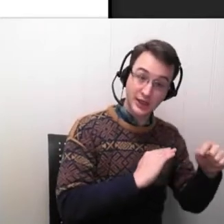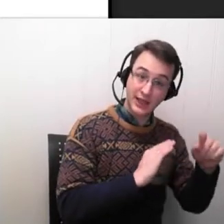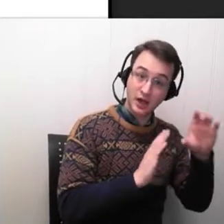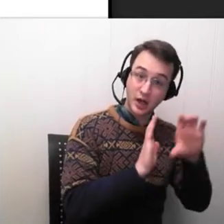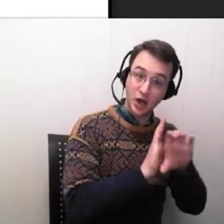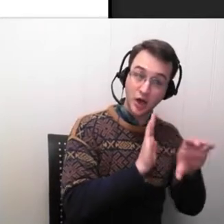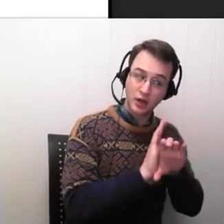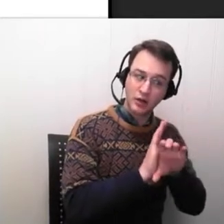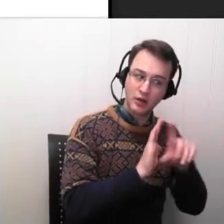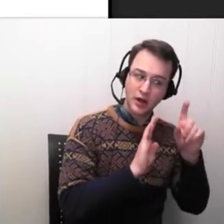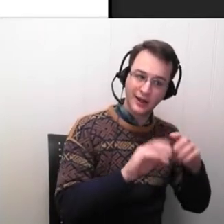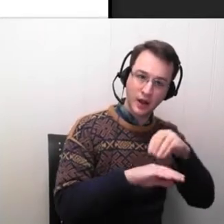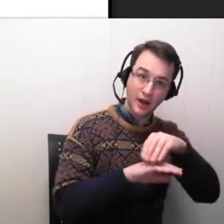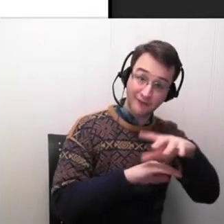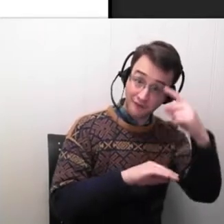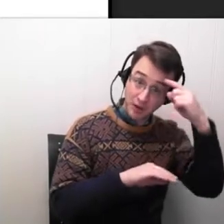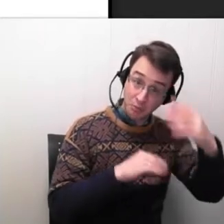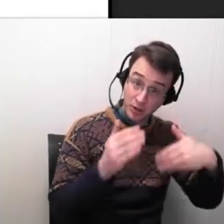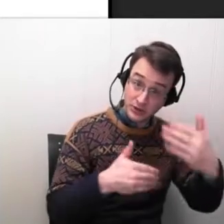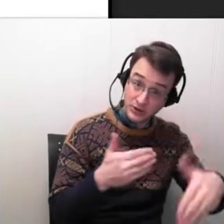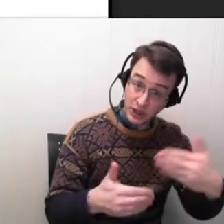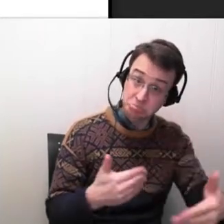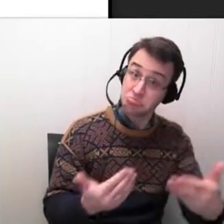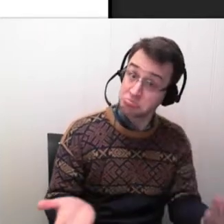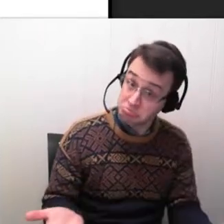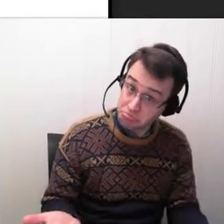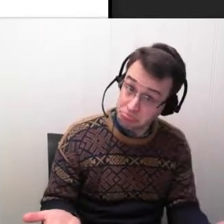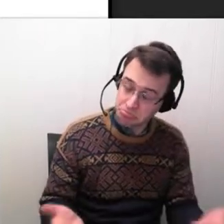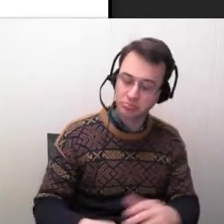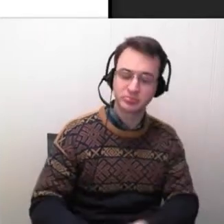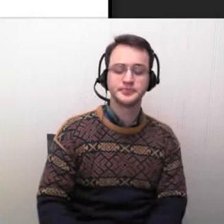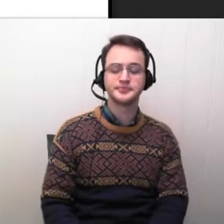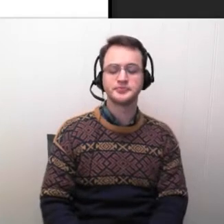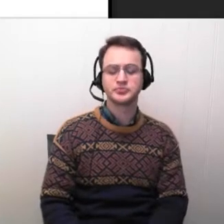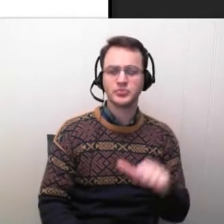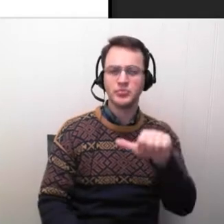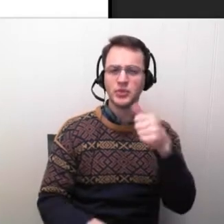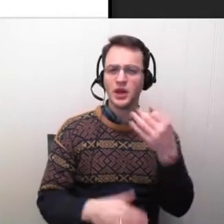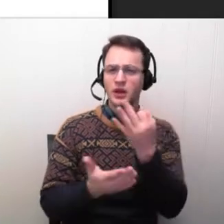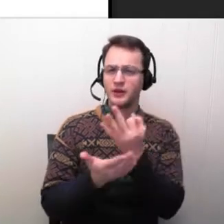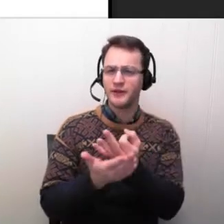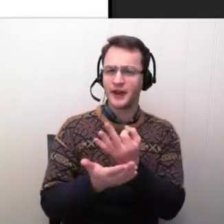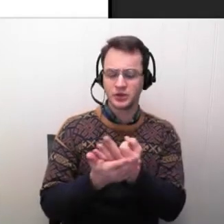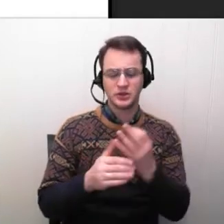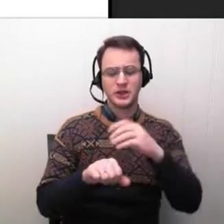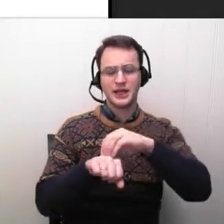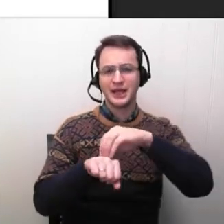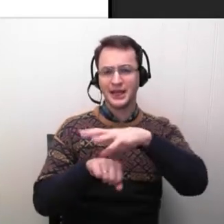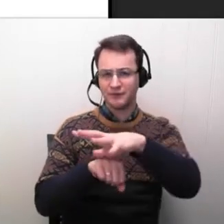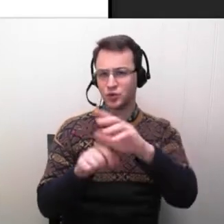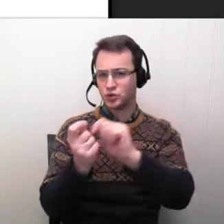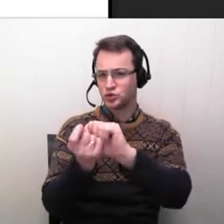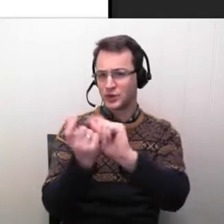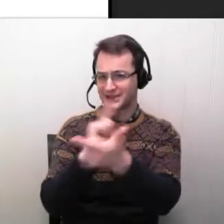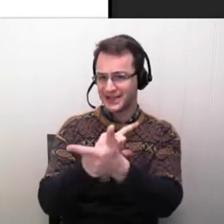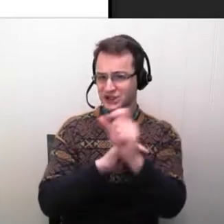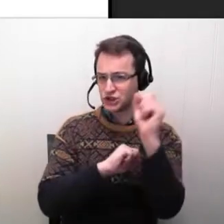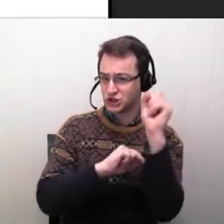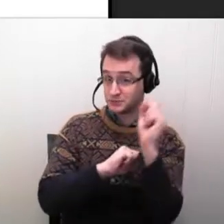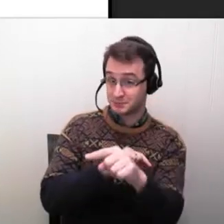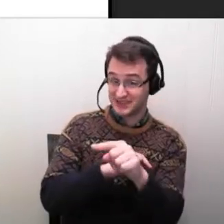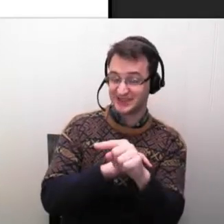like COUCH. Another factor that is known to influence translation speed is how abstract